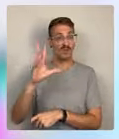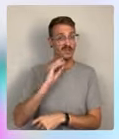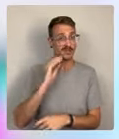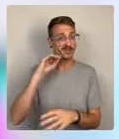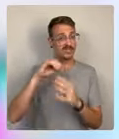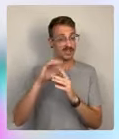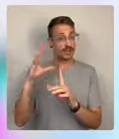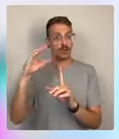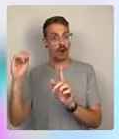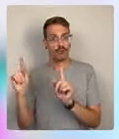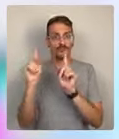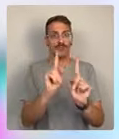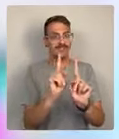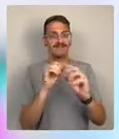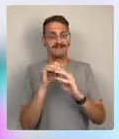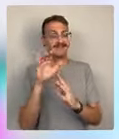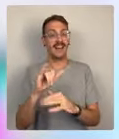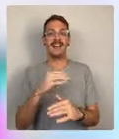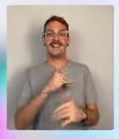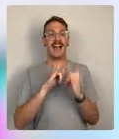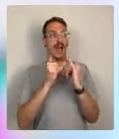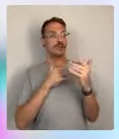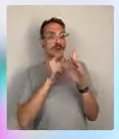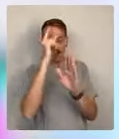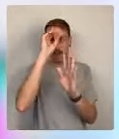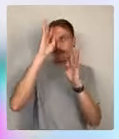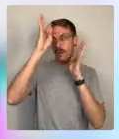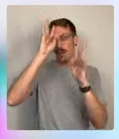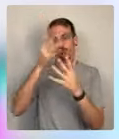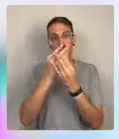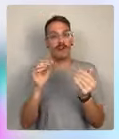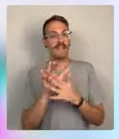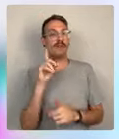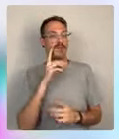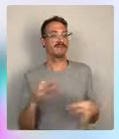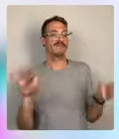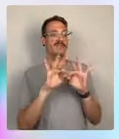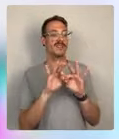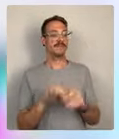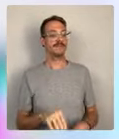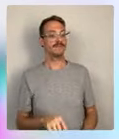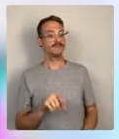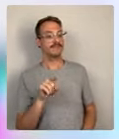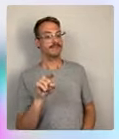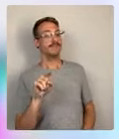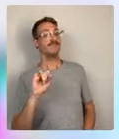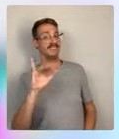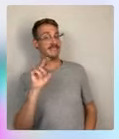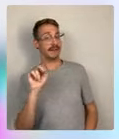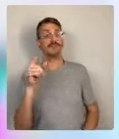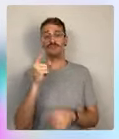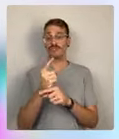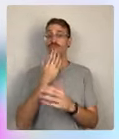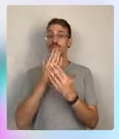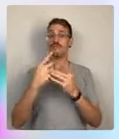I think is a huge, important part of this and being clever about how to solve for that is going to be key. - Yeah, absolutely. I think that's actually a good point,